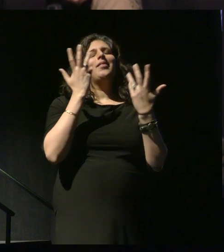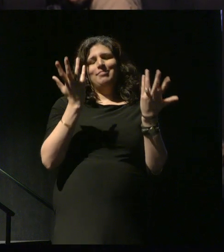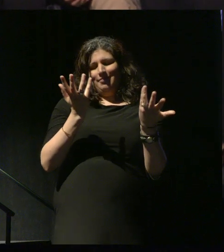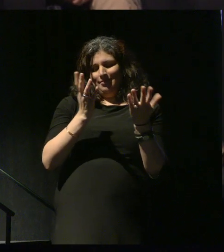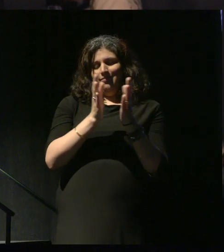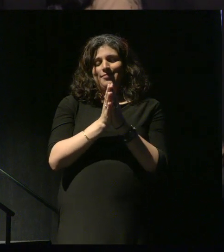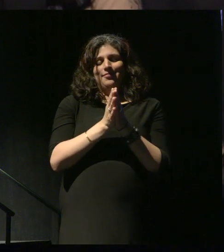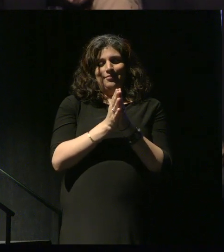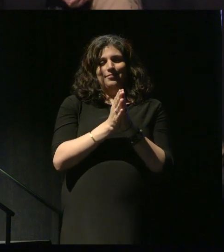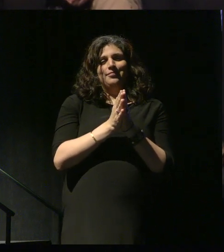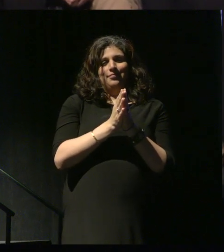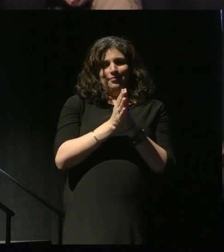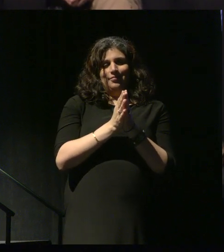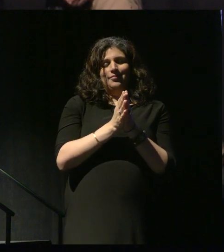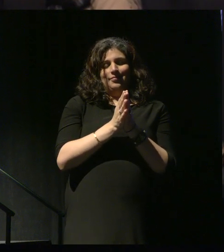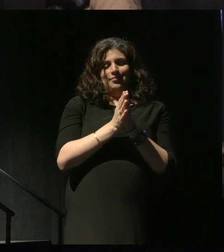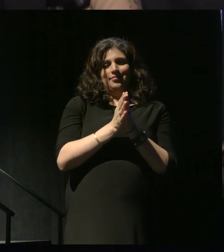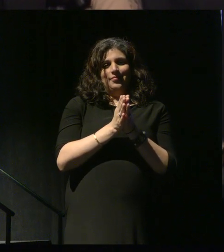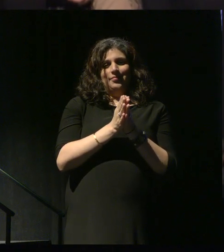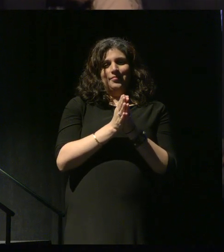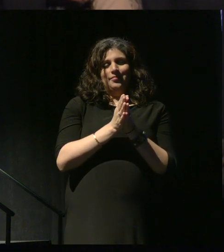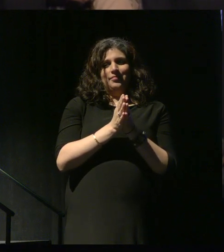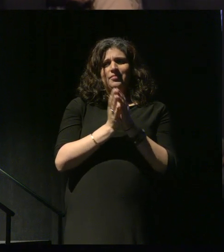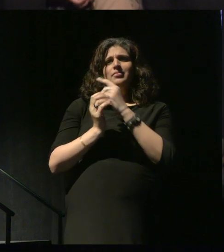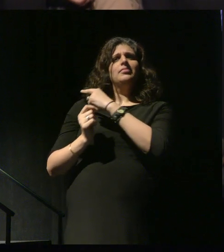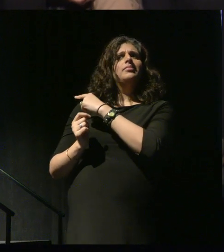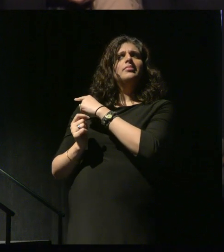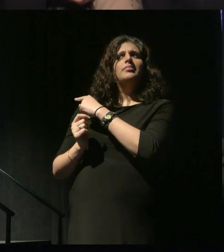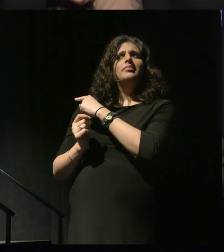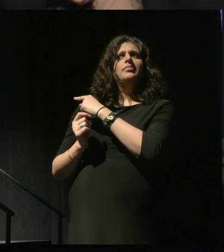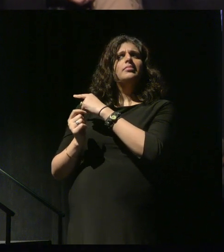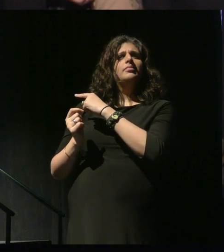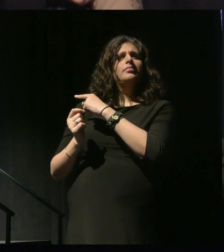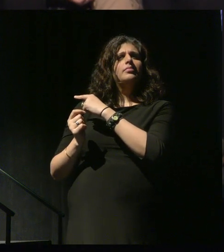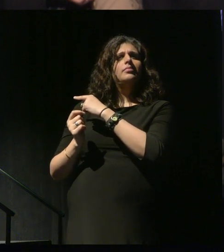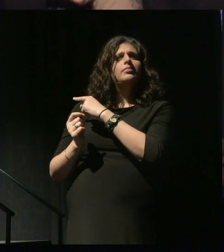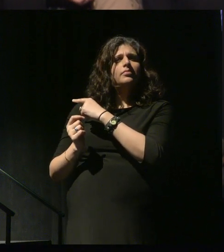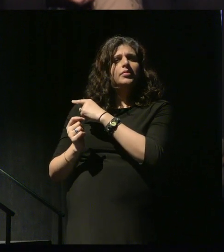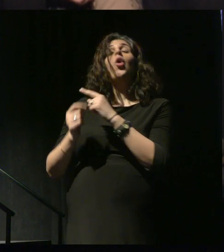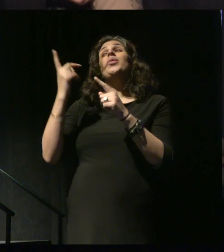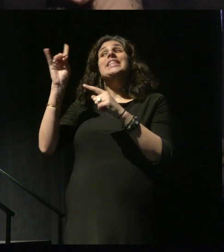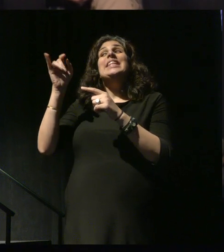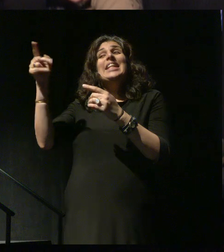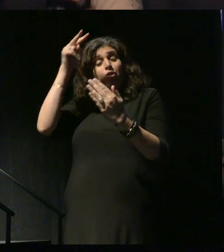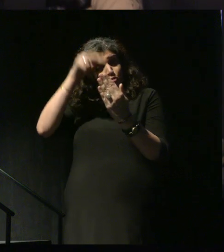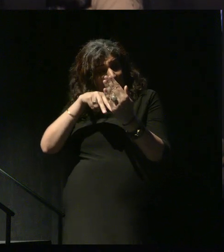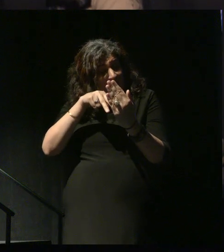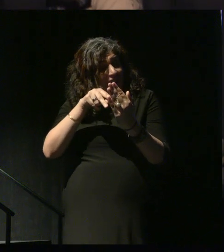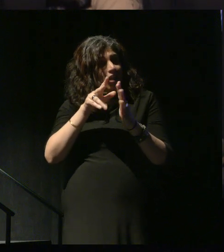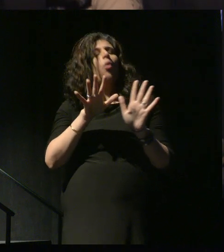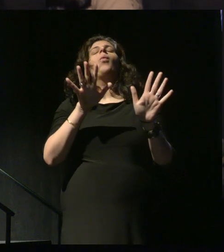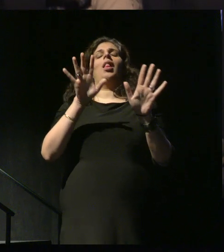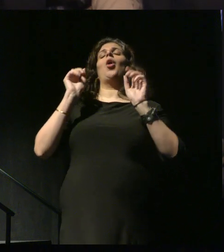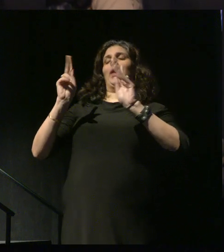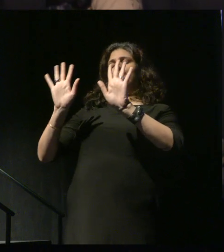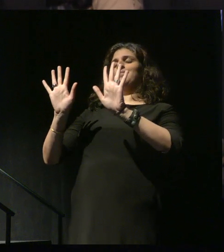Well, you know, like, it's, yeah. Did he read Ferris? - Did he read Ferris? Well, okay, so I con.